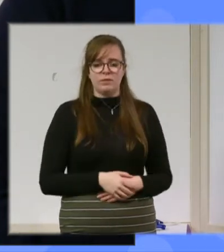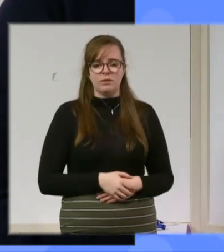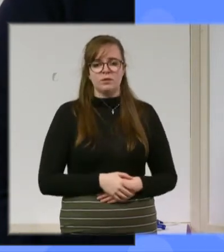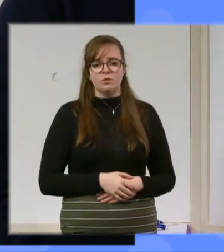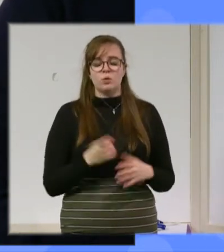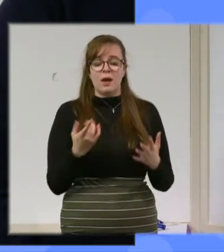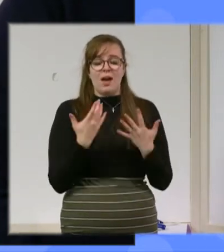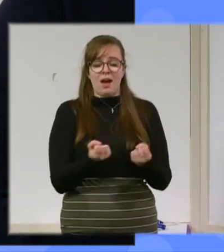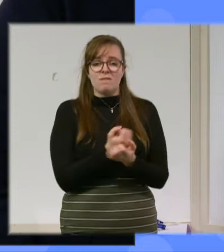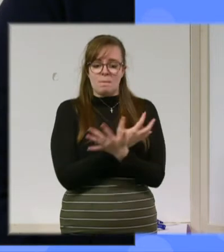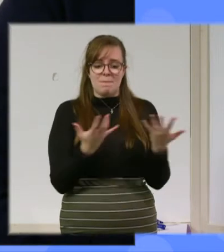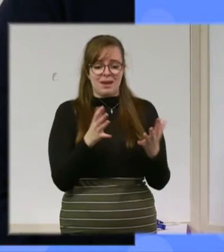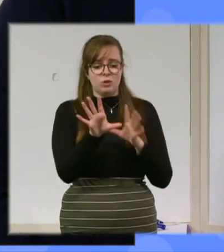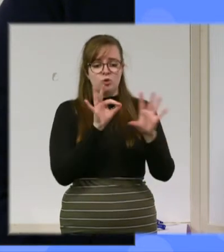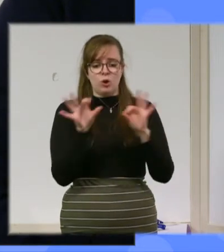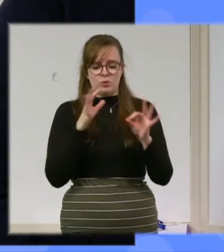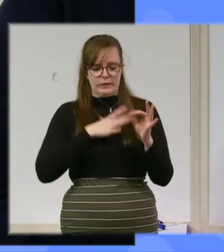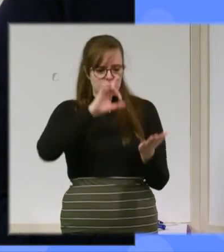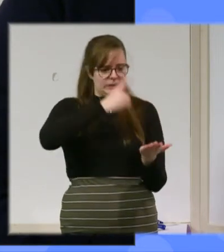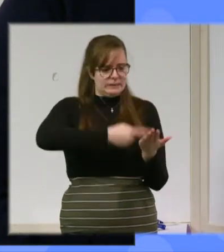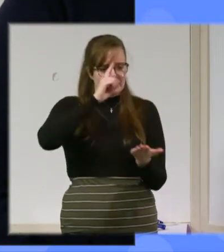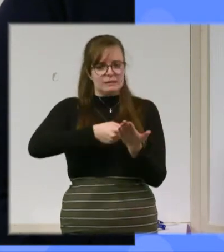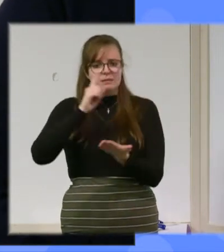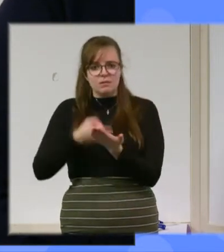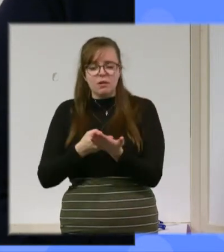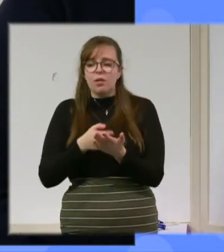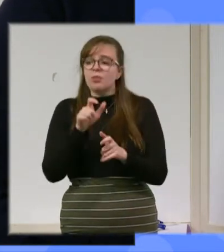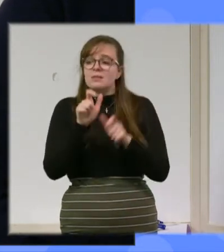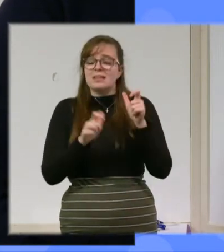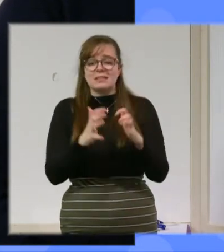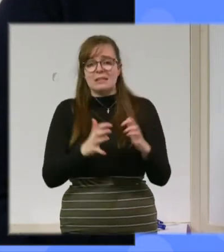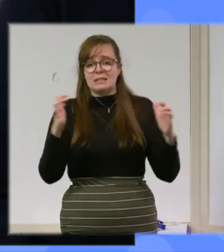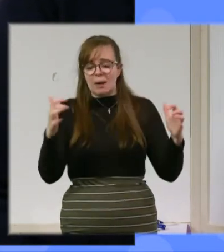we need to make the citizens the same way I think will be a big part of that